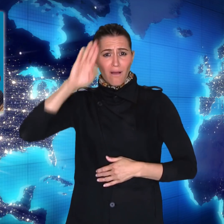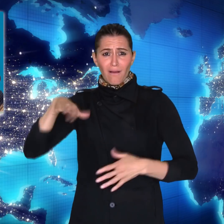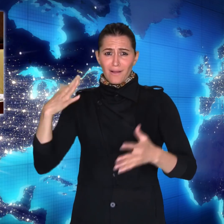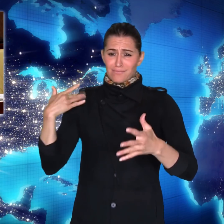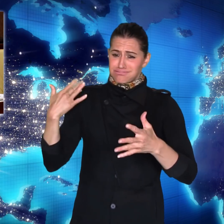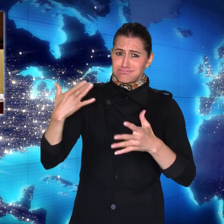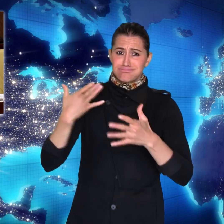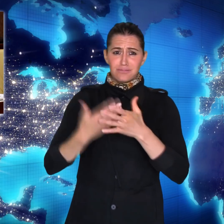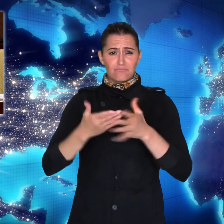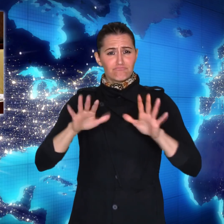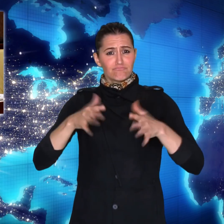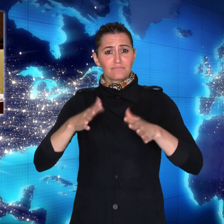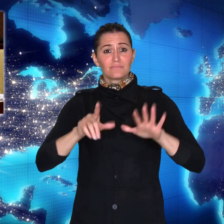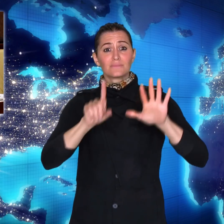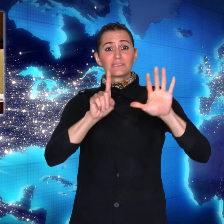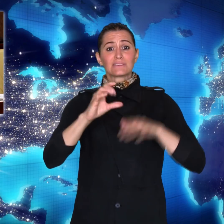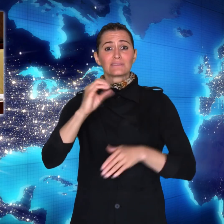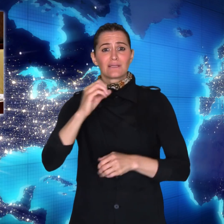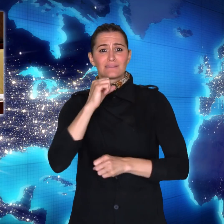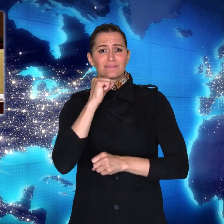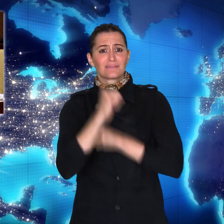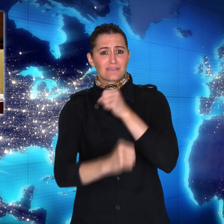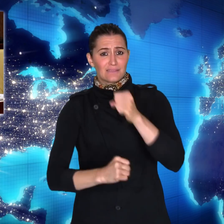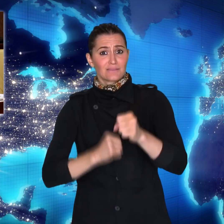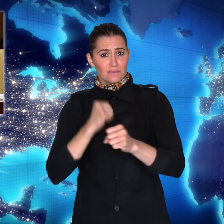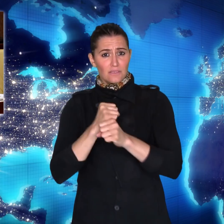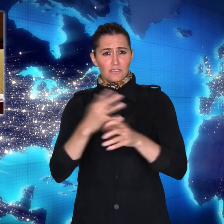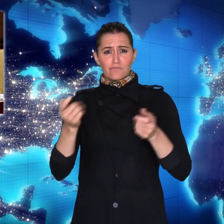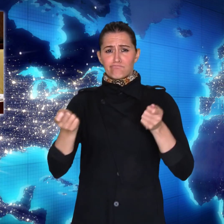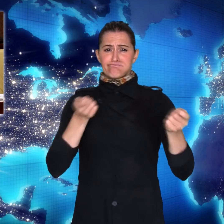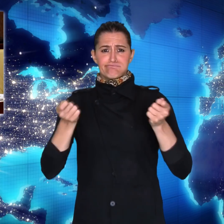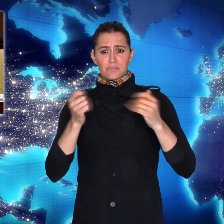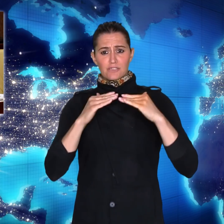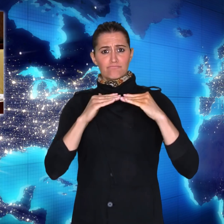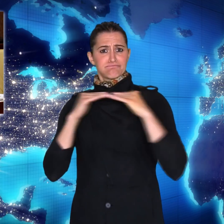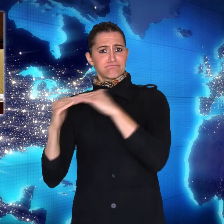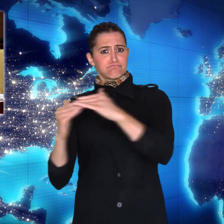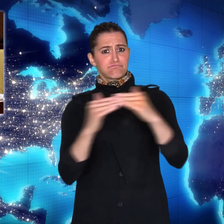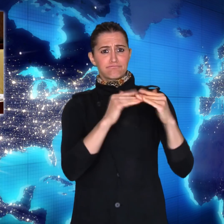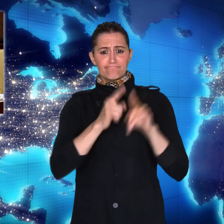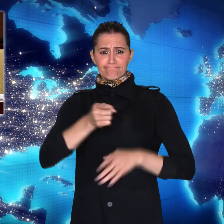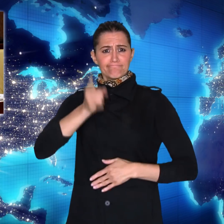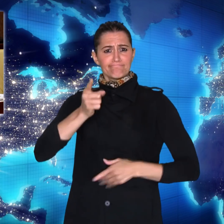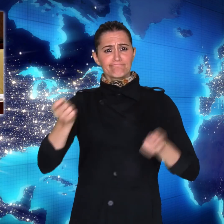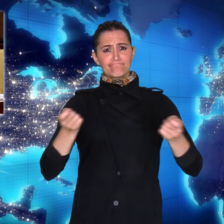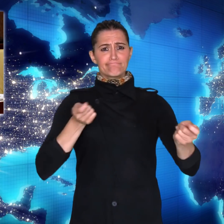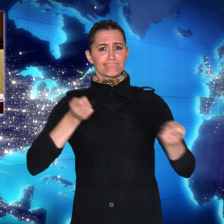This announcement indicates Raul’s